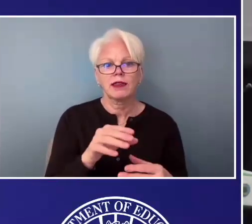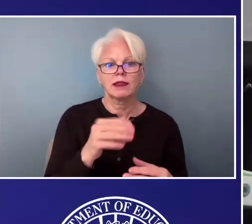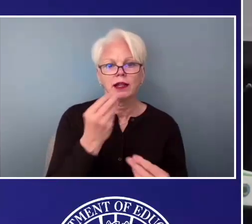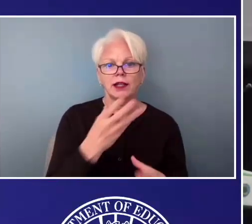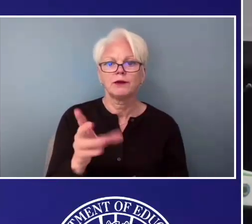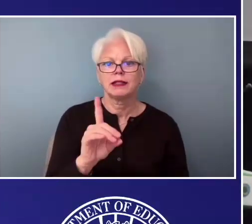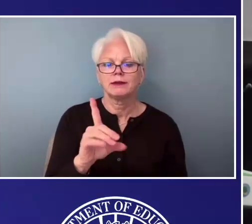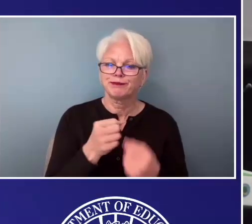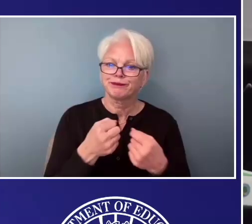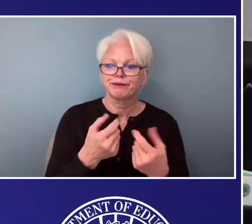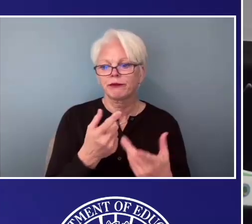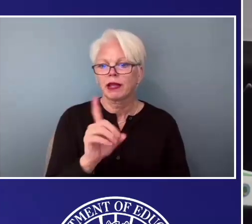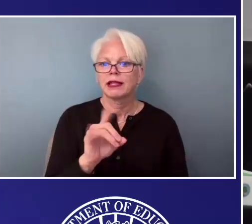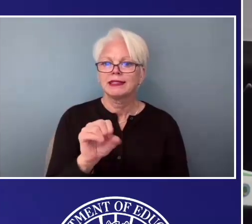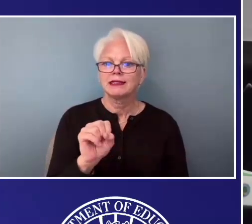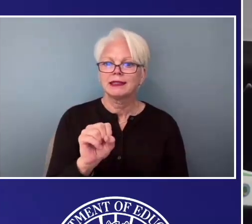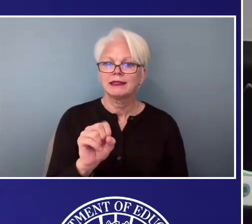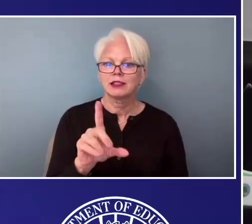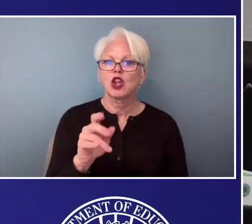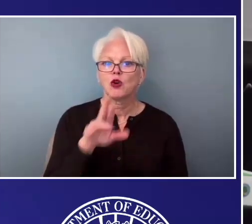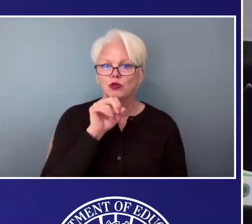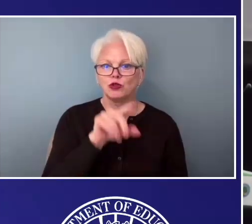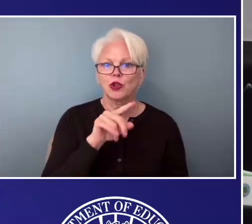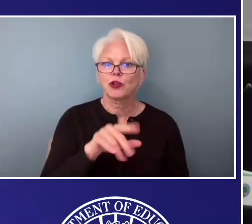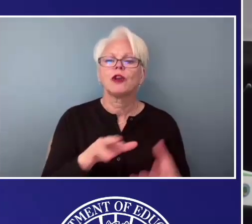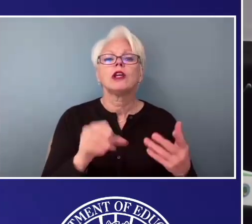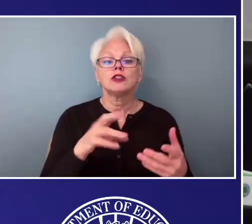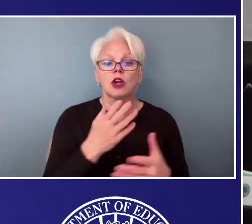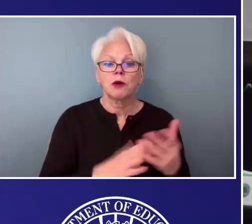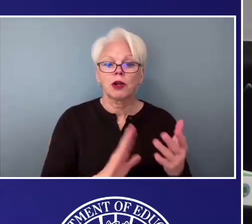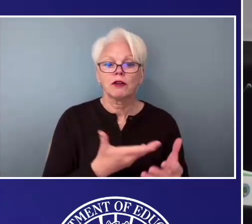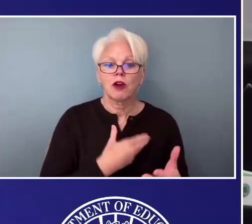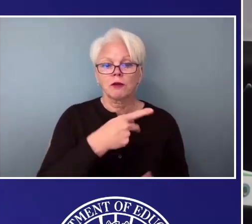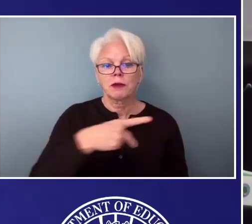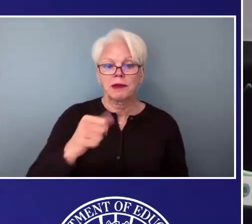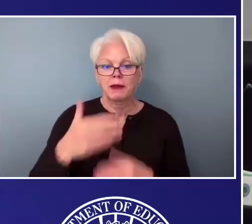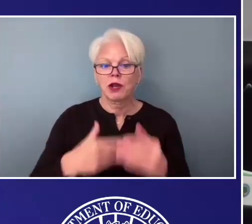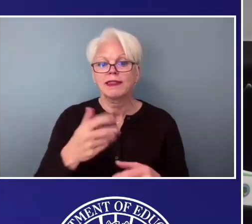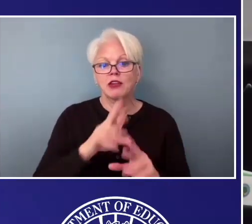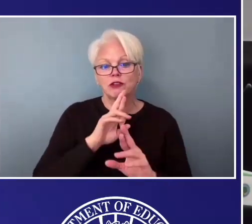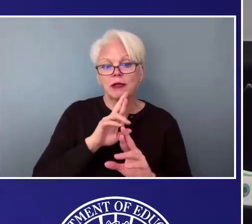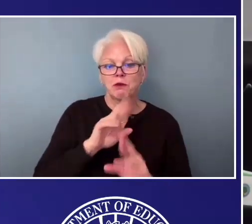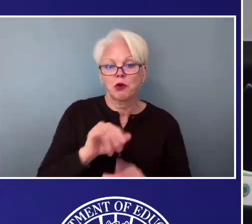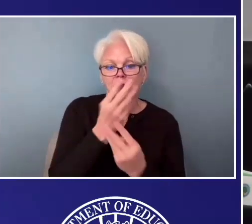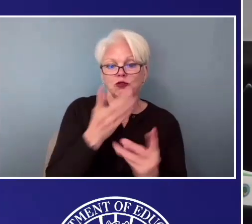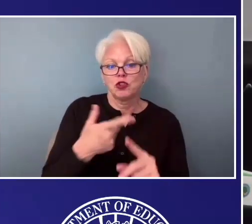And usually, as part of our PPA process, they report that information to us as well. But it's their responsibility to disclose